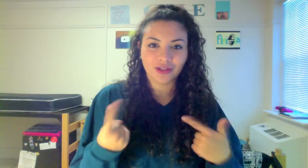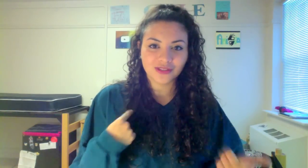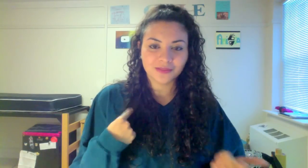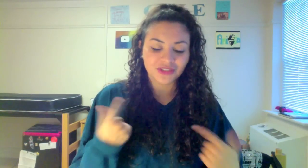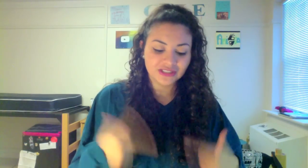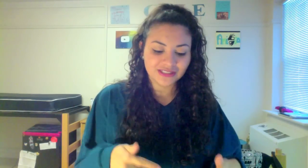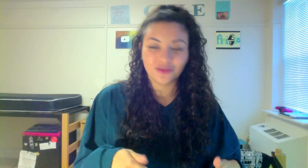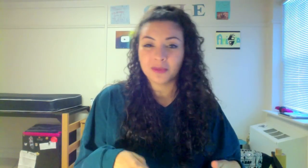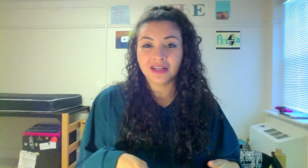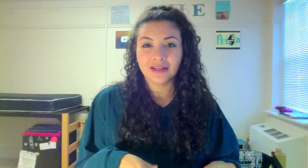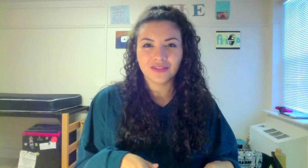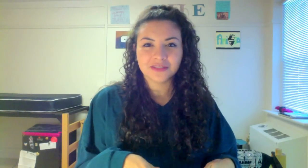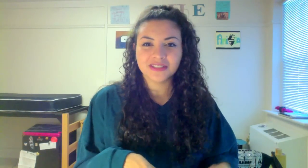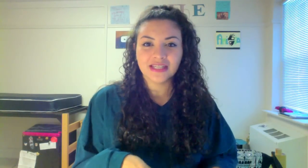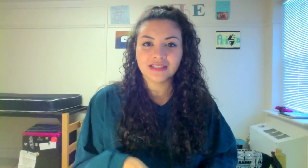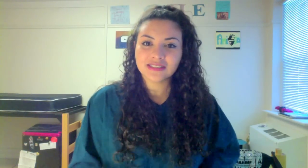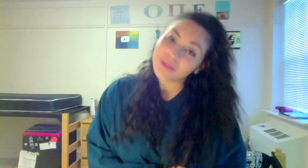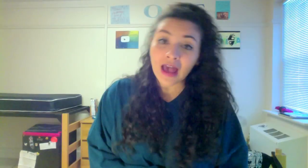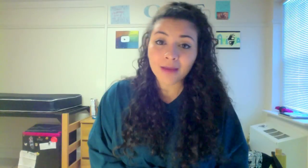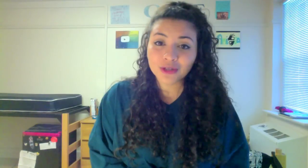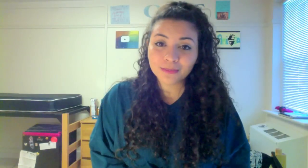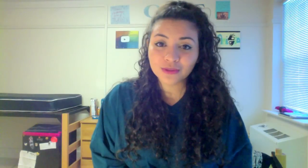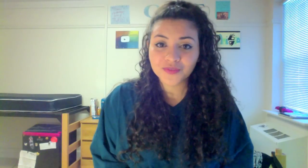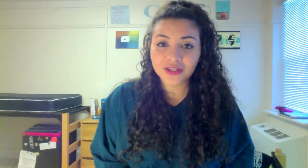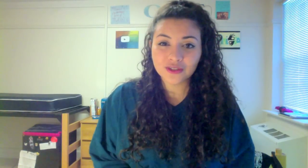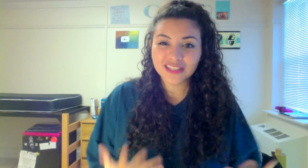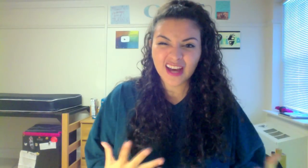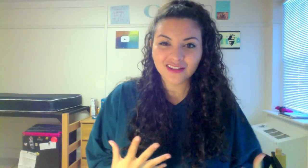submissions to see if you made any of these mistakes. Im going to post videos kinda like